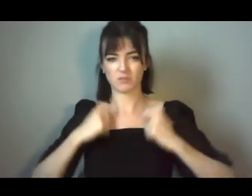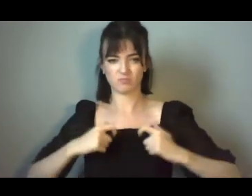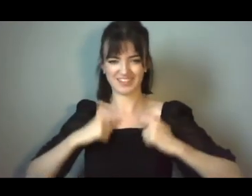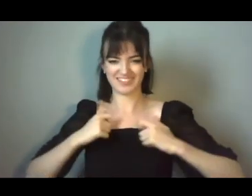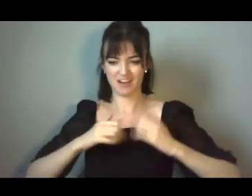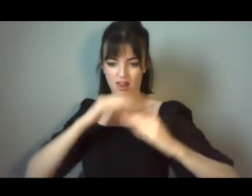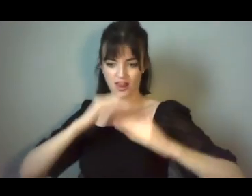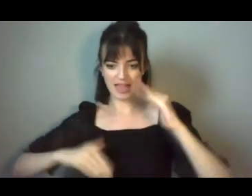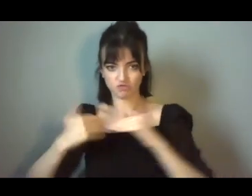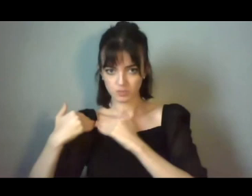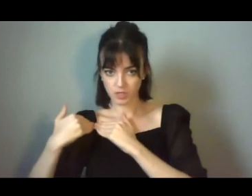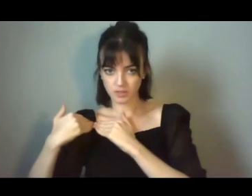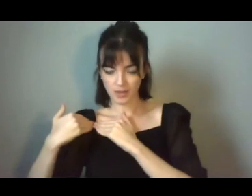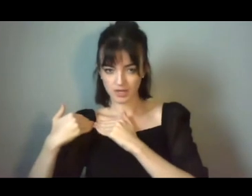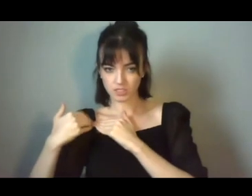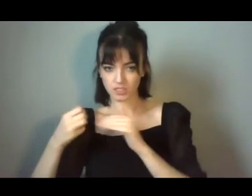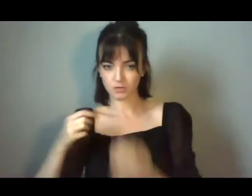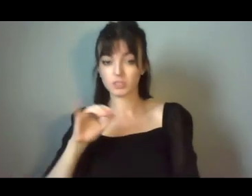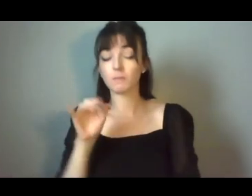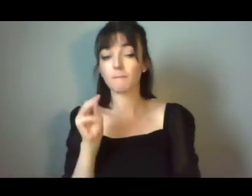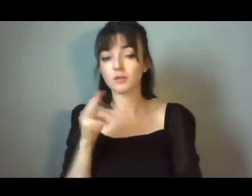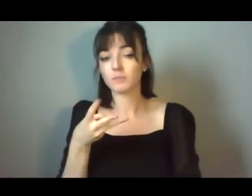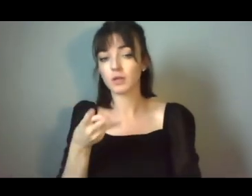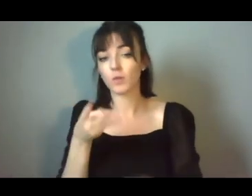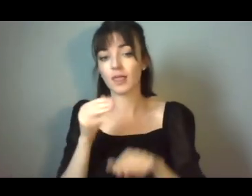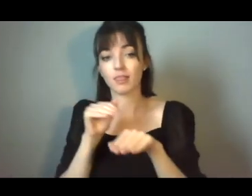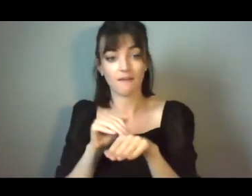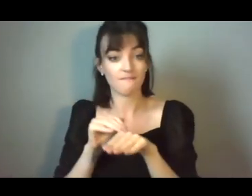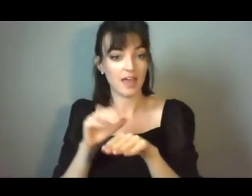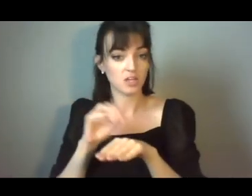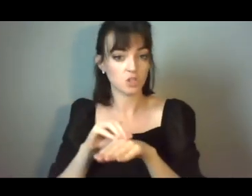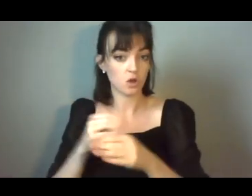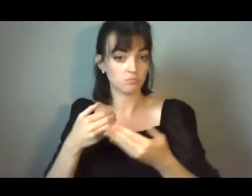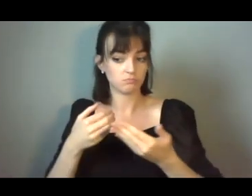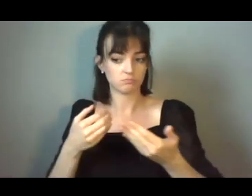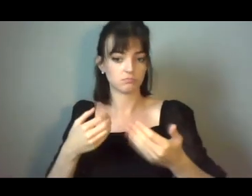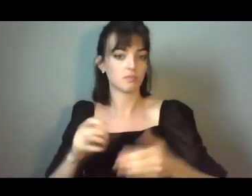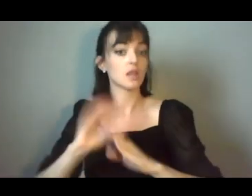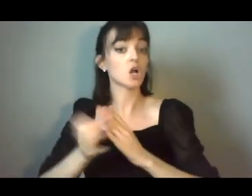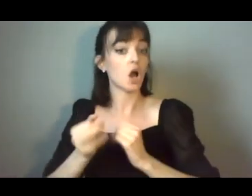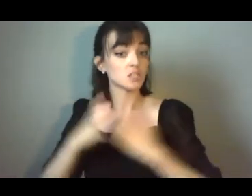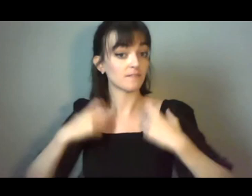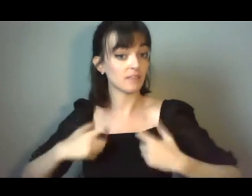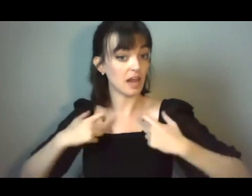might in turn impact on what a solicitor would charge for an enduring power of attorney. So